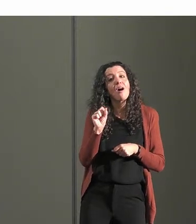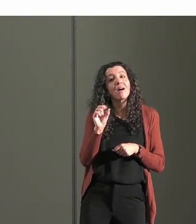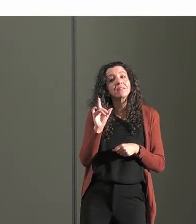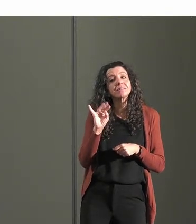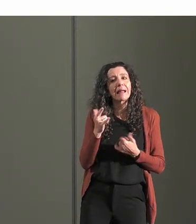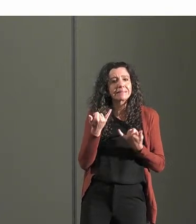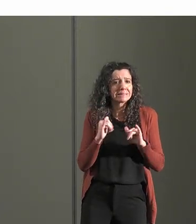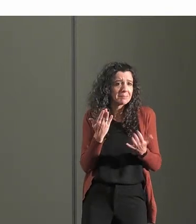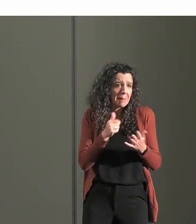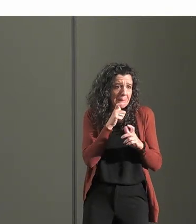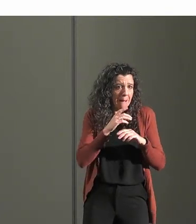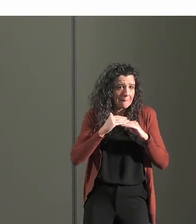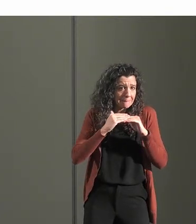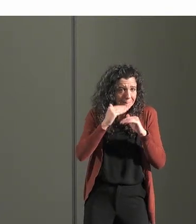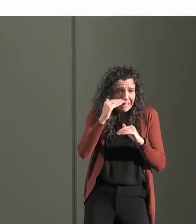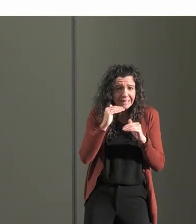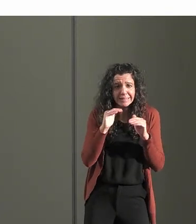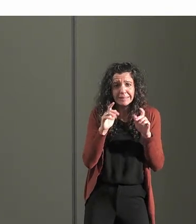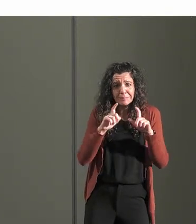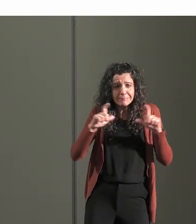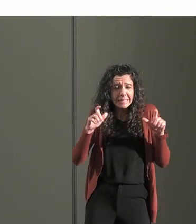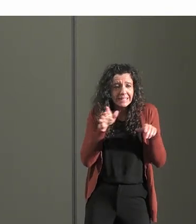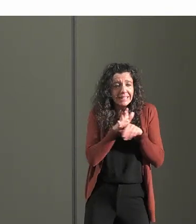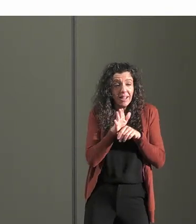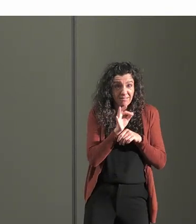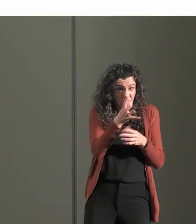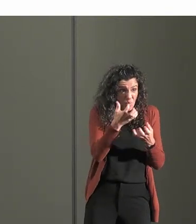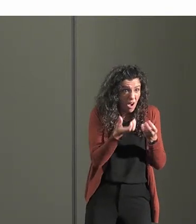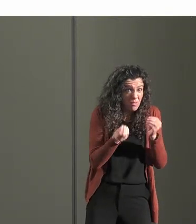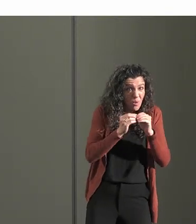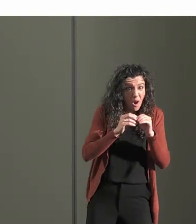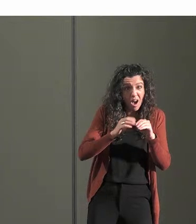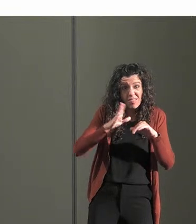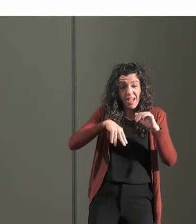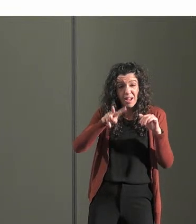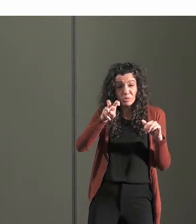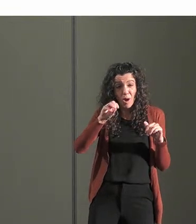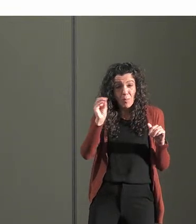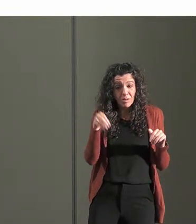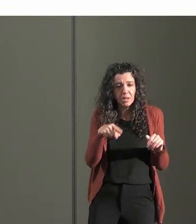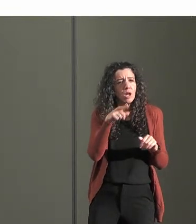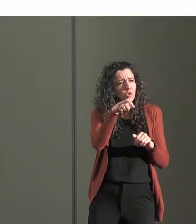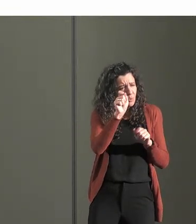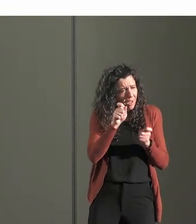that font scaling may not make everything big enough for you.